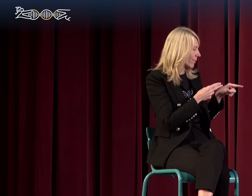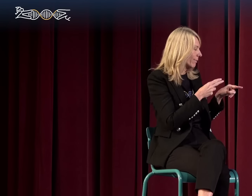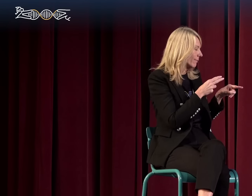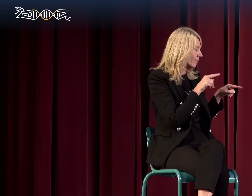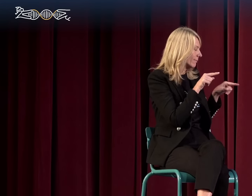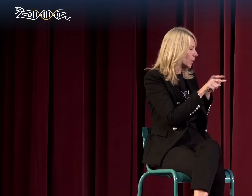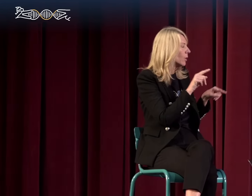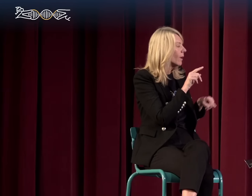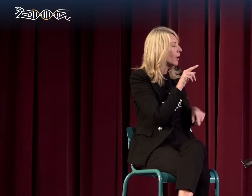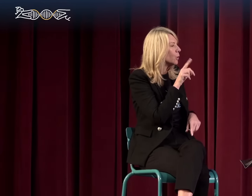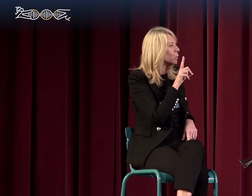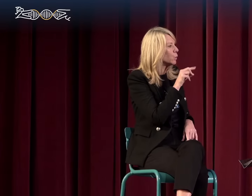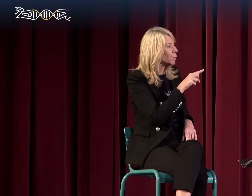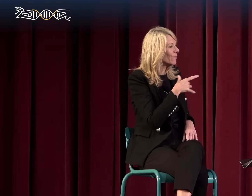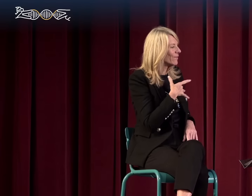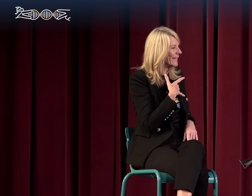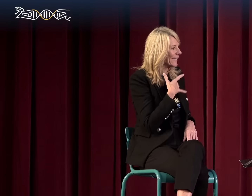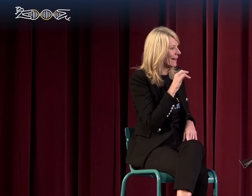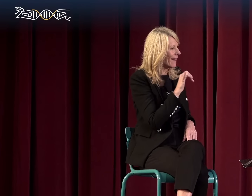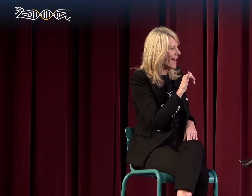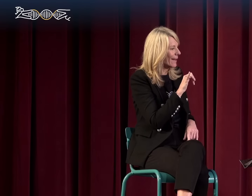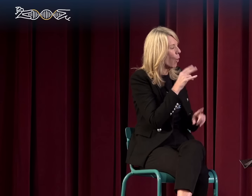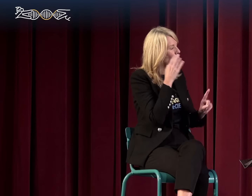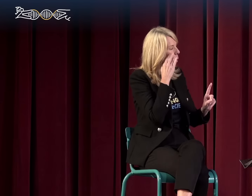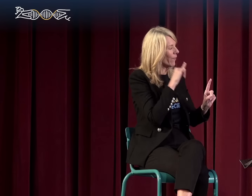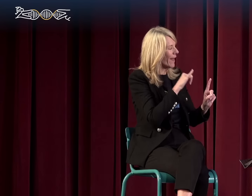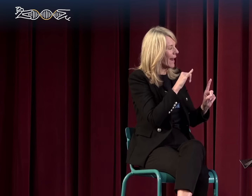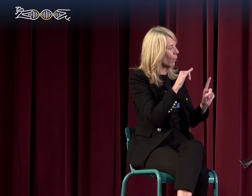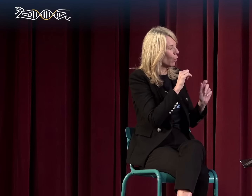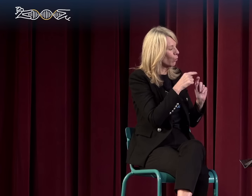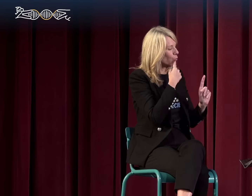explained do you feel that or know that with Russian scientists who had